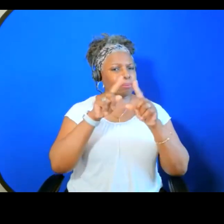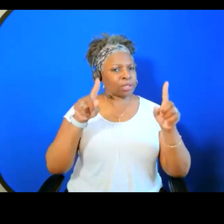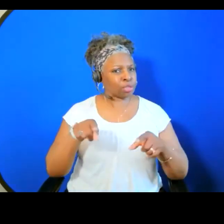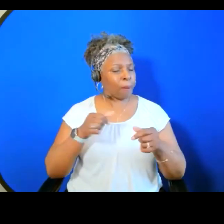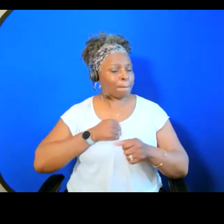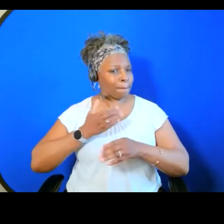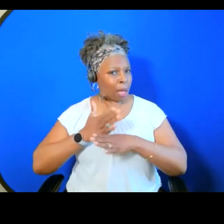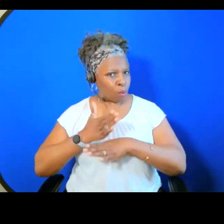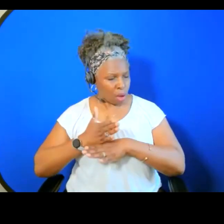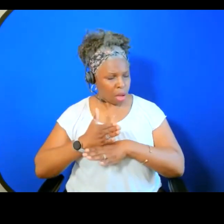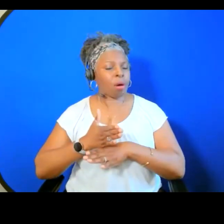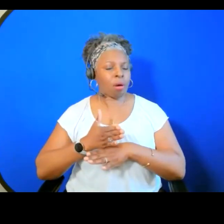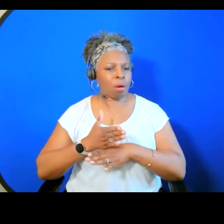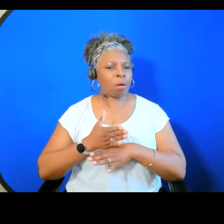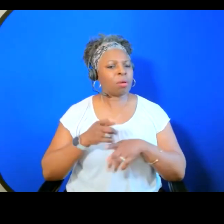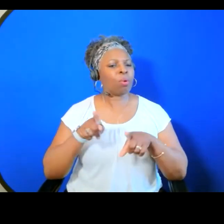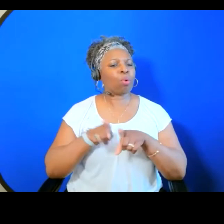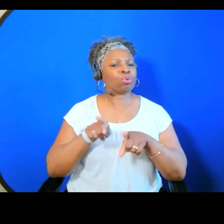And then I'm also going to introduce our two guests,